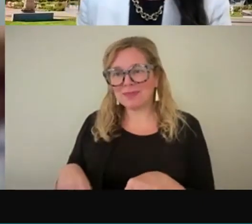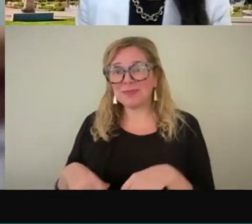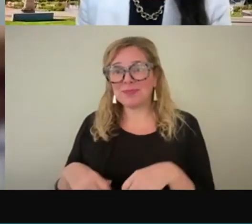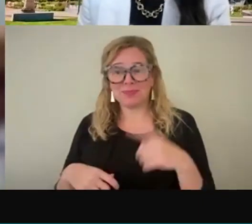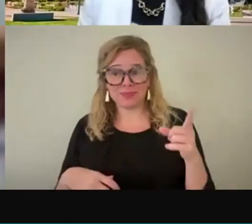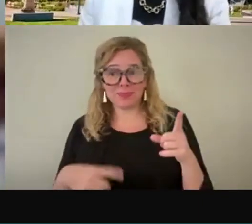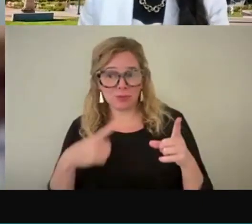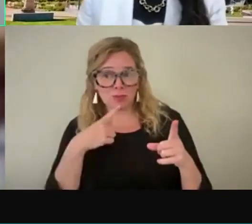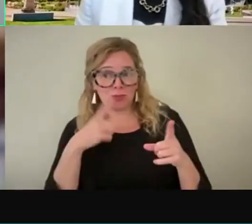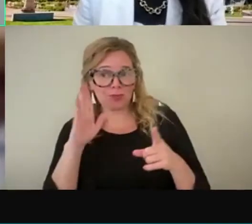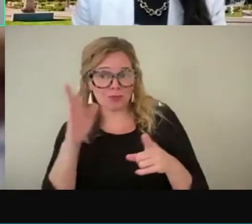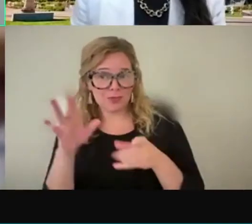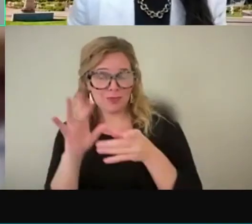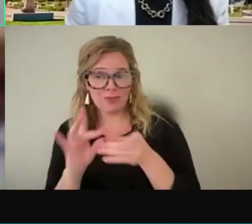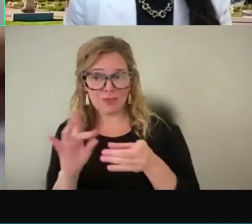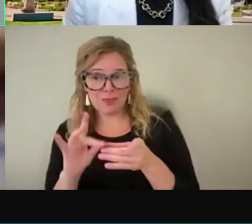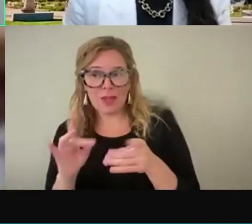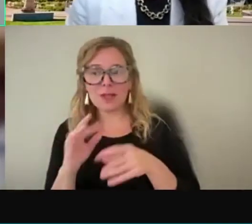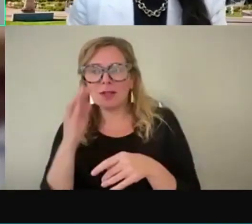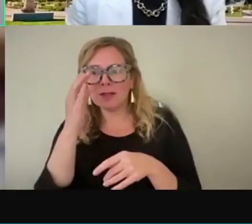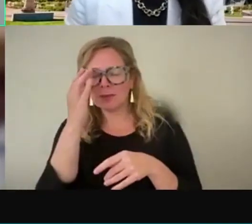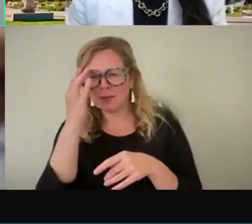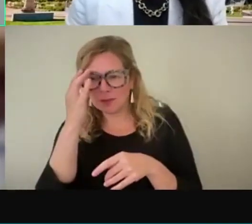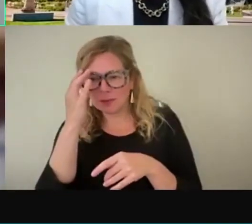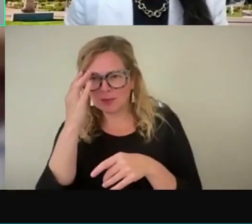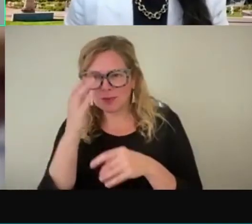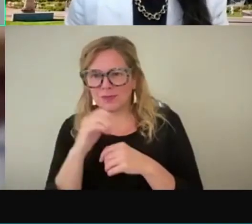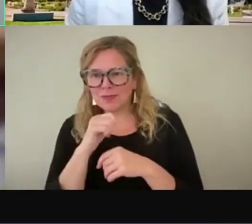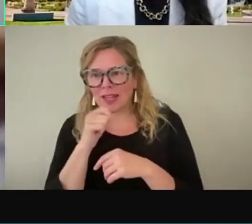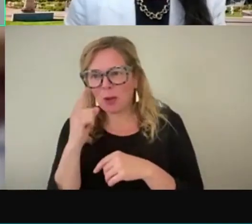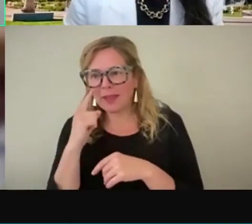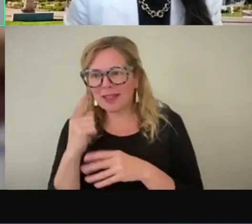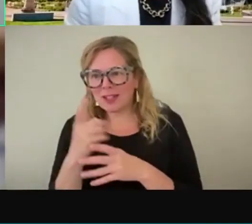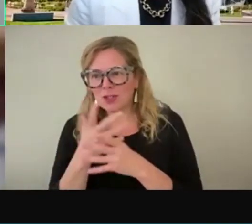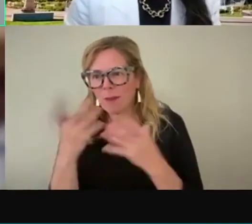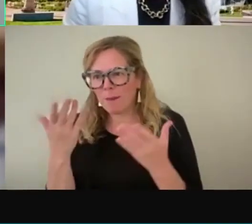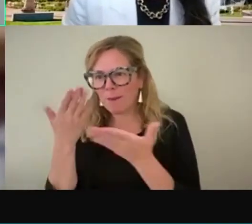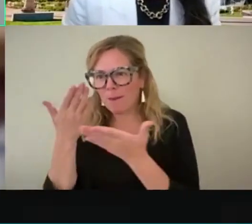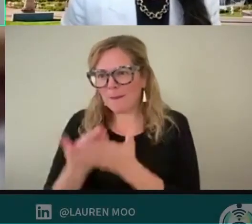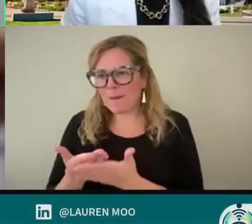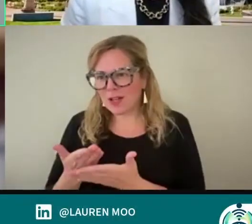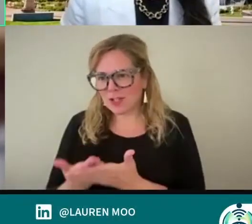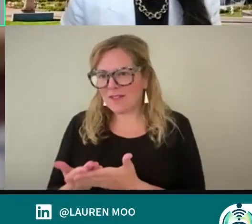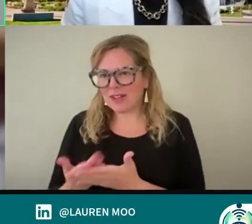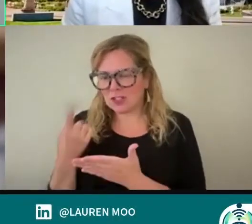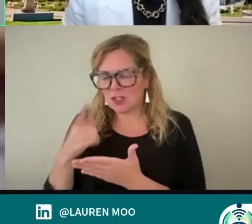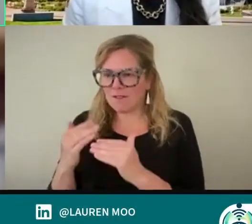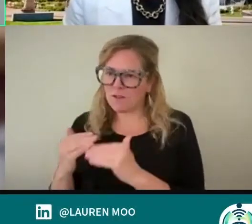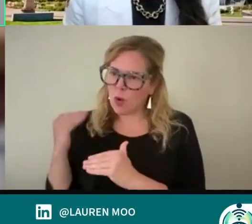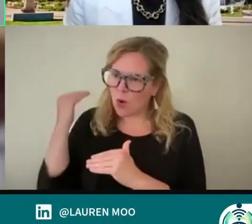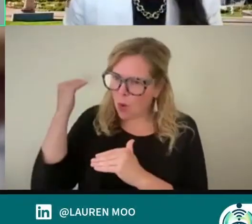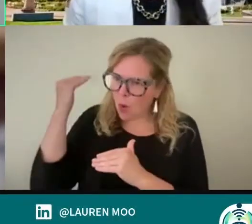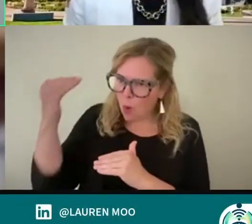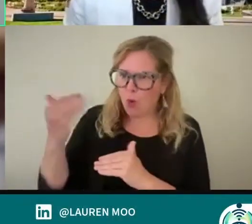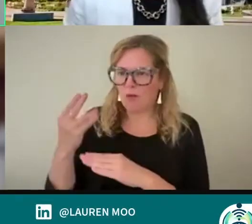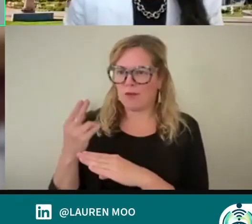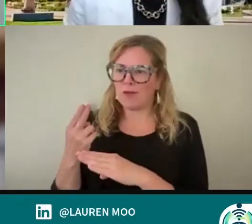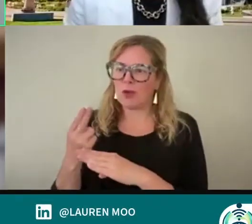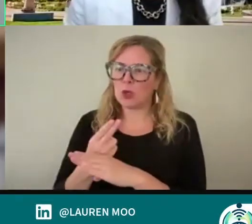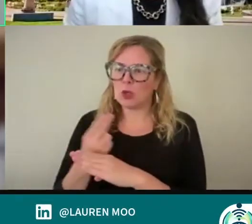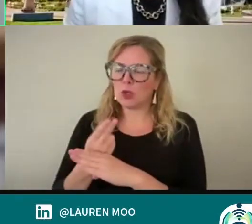bit, which I don't think there's much evidence of overuse of telehealth with the older population,